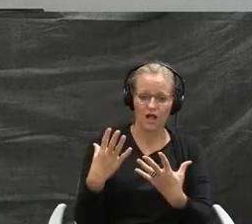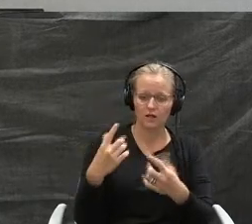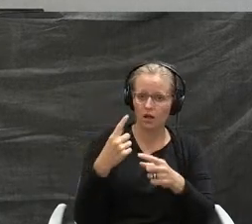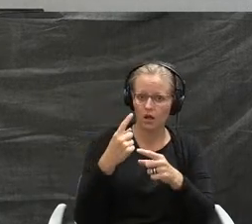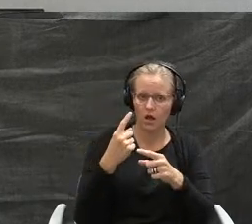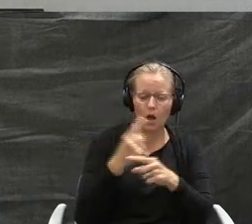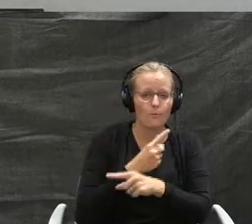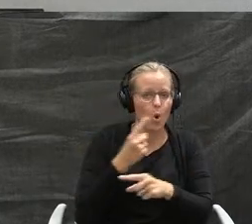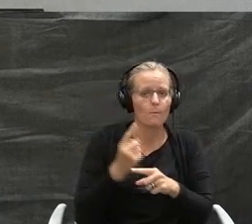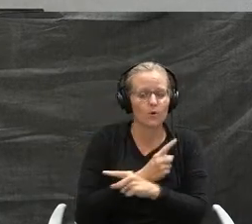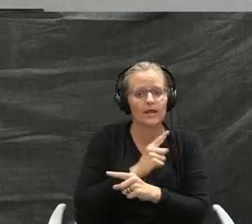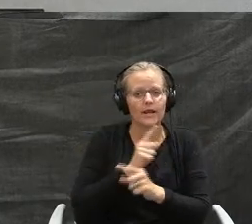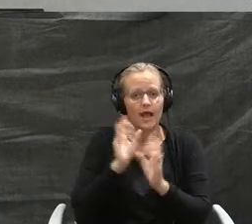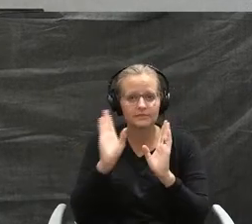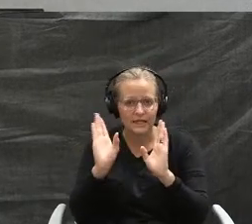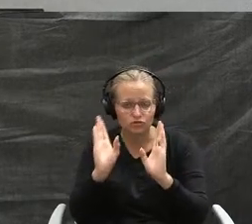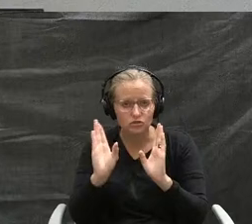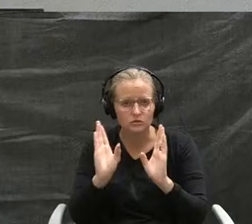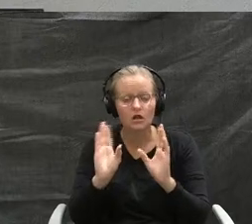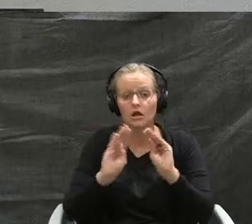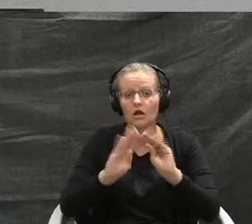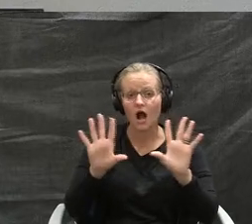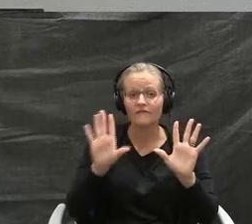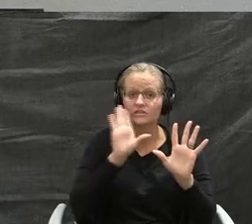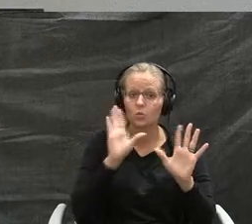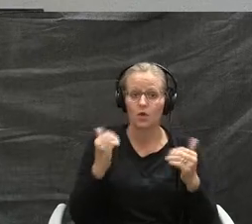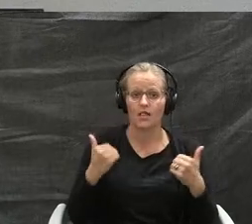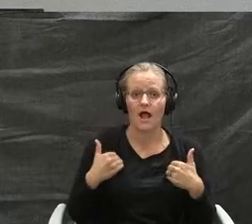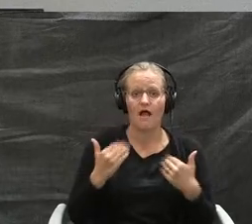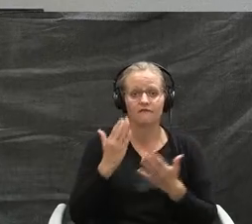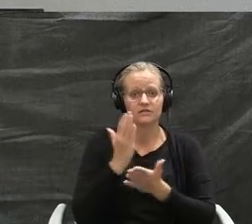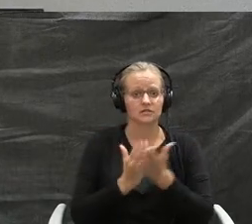will be a way to pass those up. Principle doesn't feel